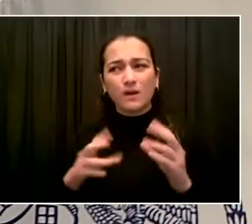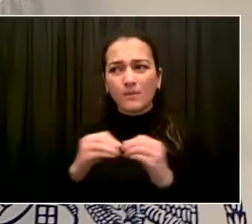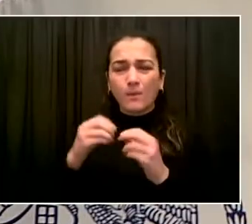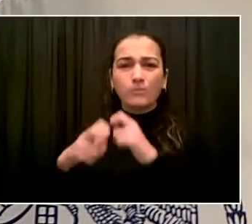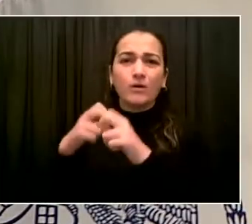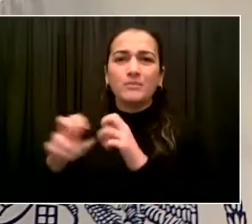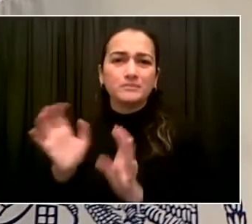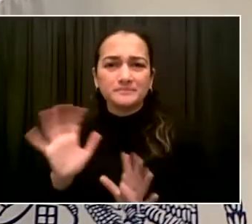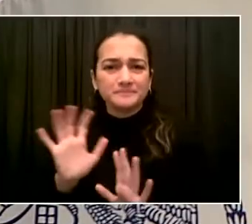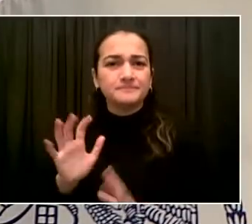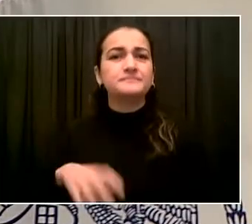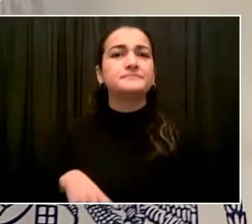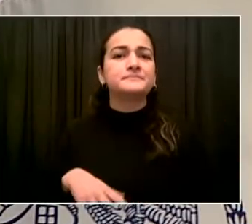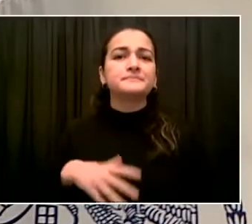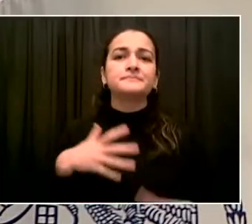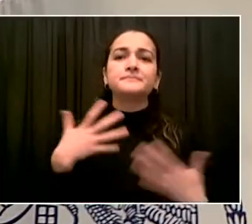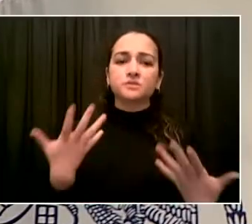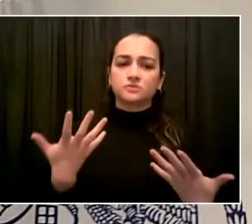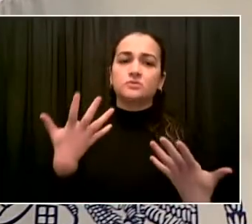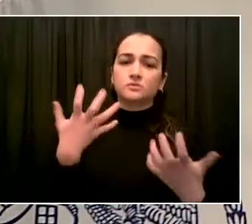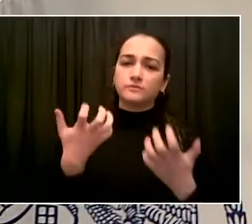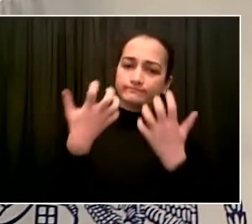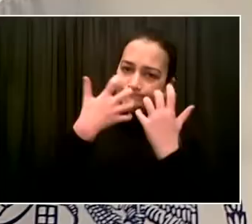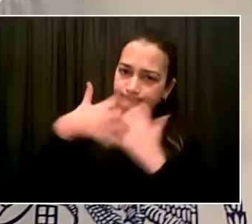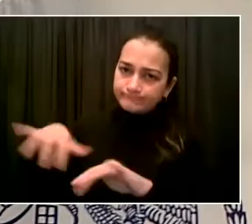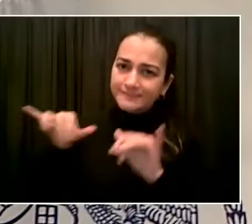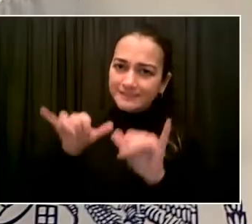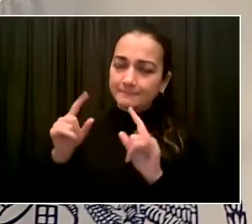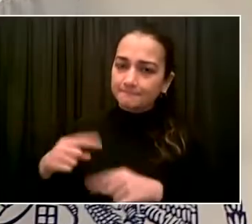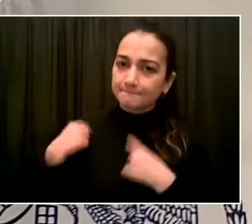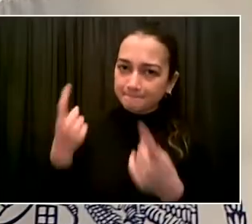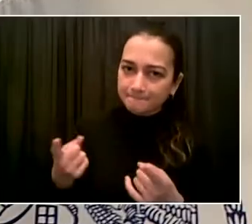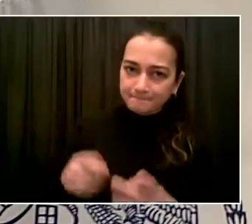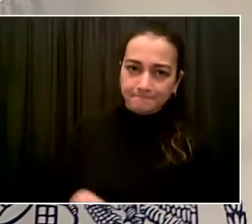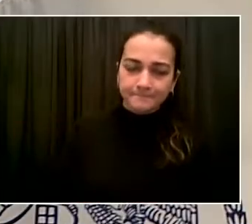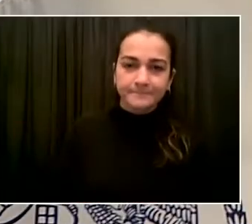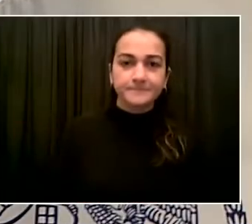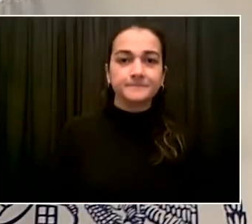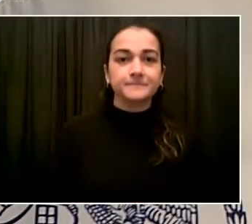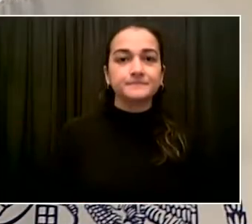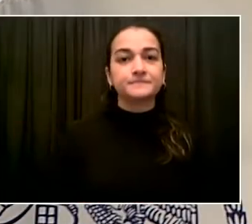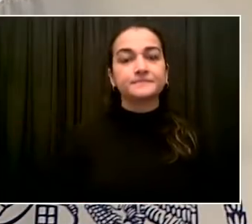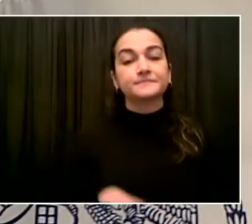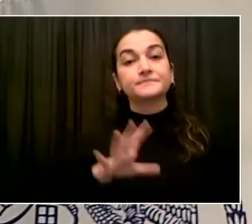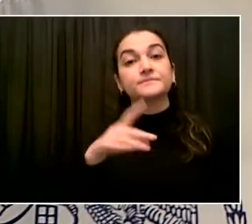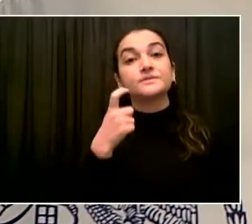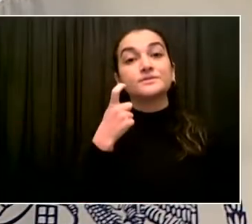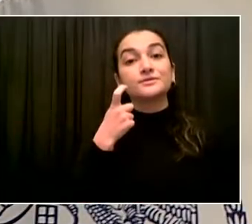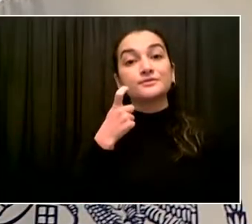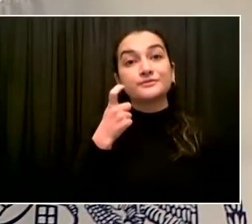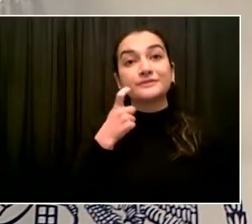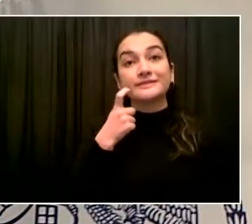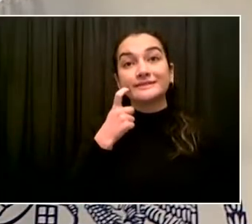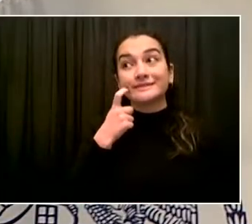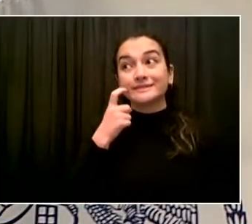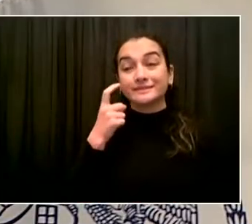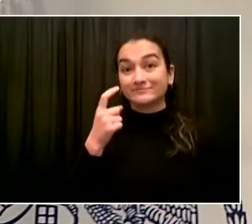WE HAVE DONE IT WITH A BIG SWATH OF OUR BUSINESS COMMUNITY ALREADY. I THINK THIS NEXT STEP IS GOING TO BE SOMETHINTG H E VASMAT JORITY OF IHS THIS IS GOING TO EMBRACE